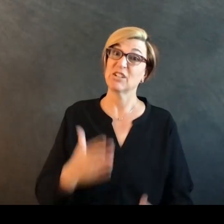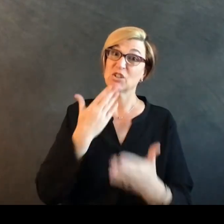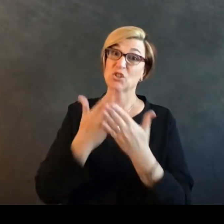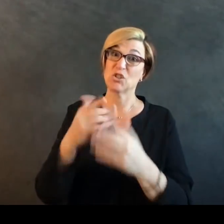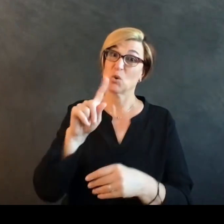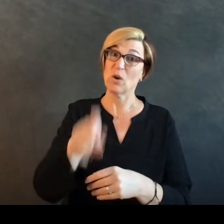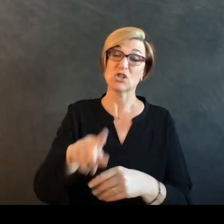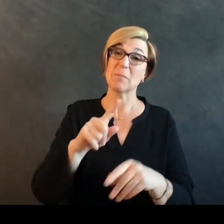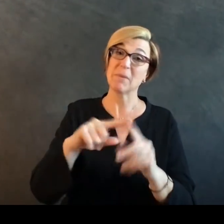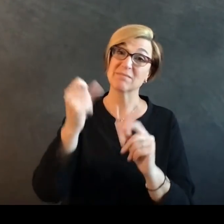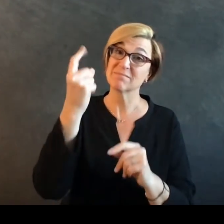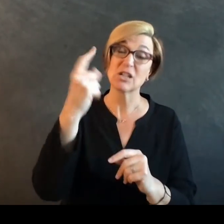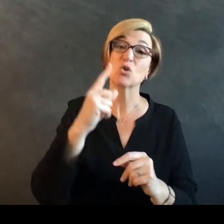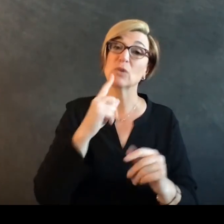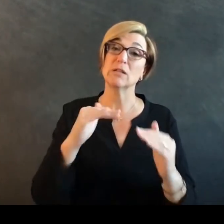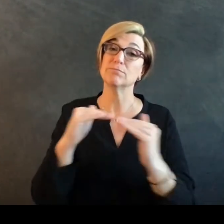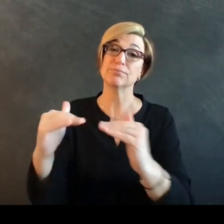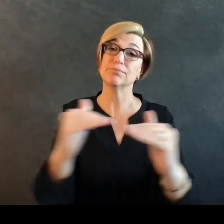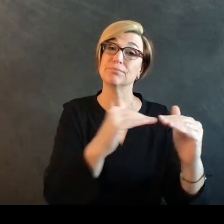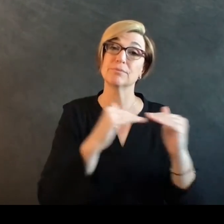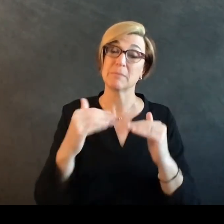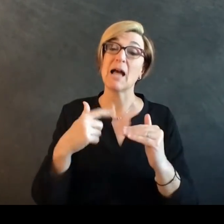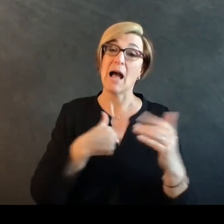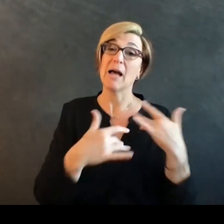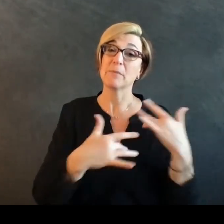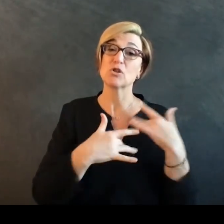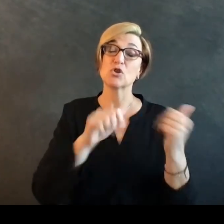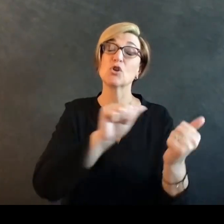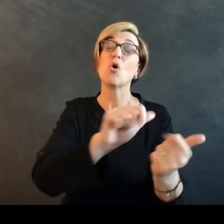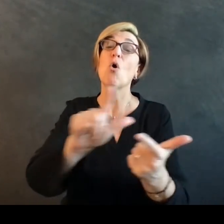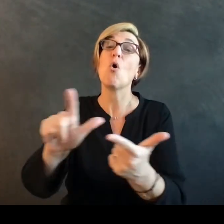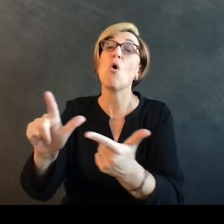there's 30 million small businesses that we're really focused on and we're